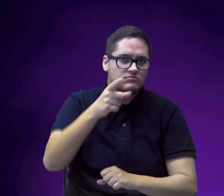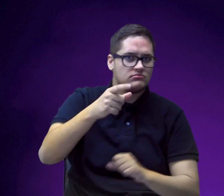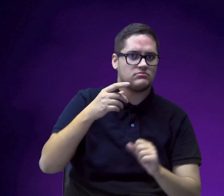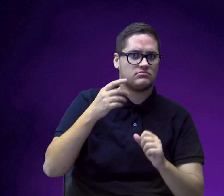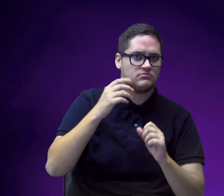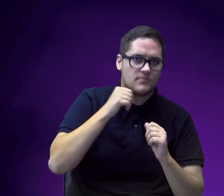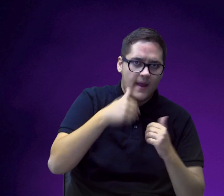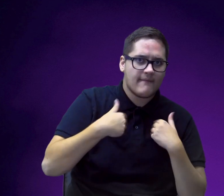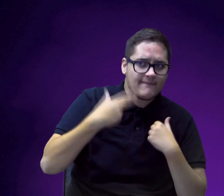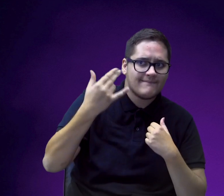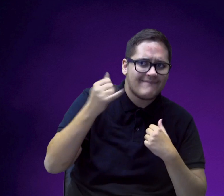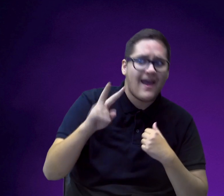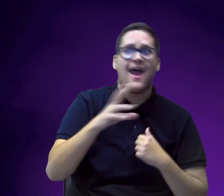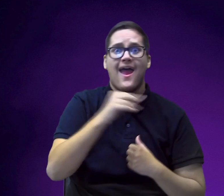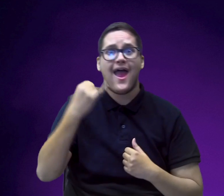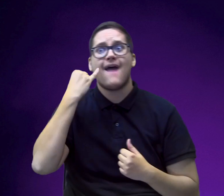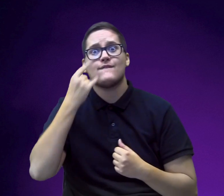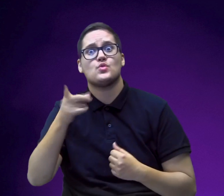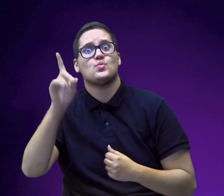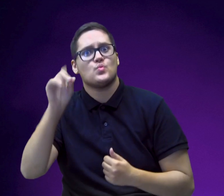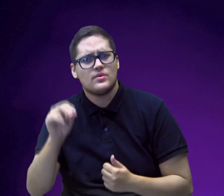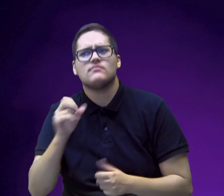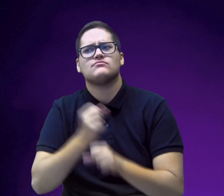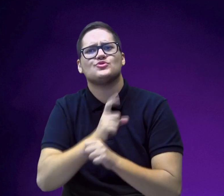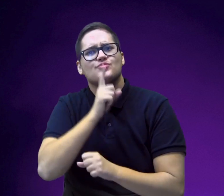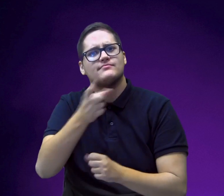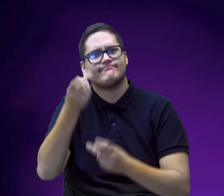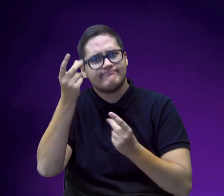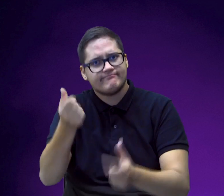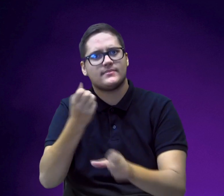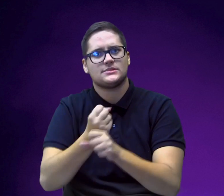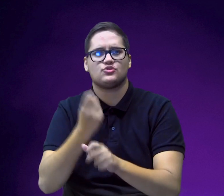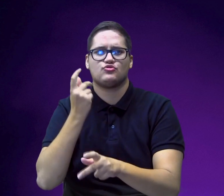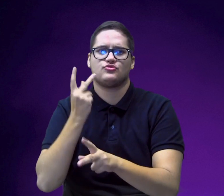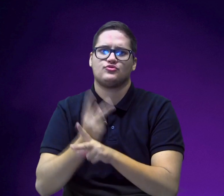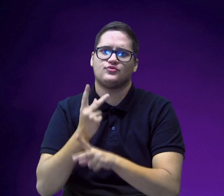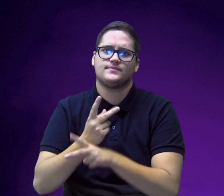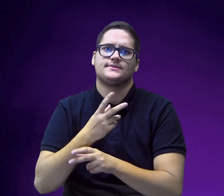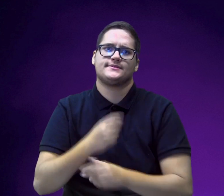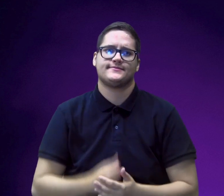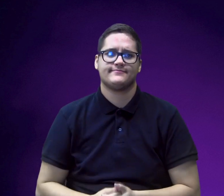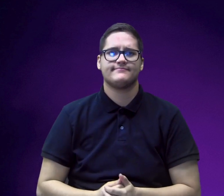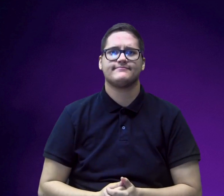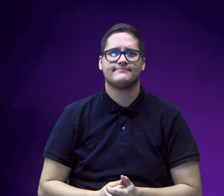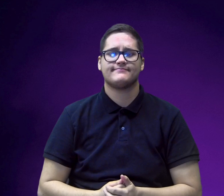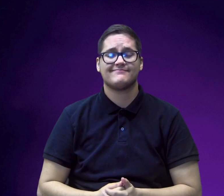to make sure you don't have it. And if you do, so you can immediately start treatment.